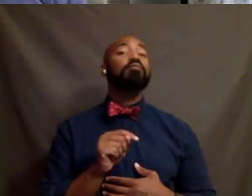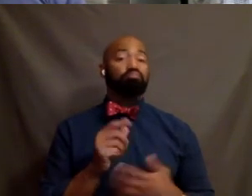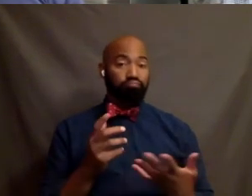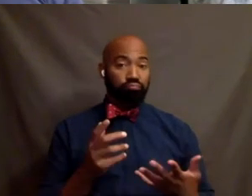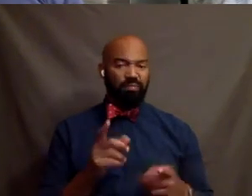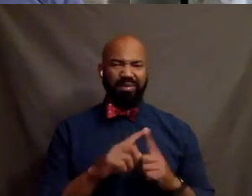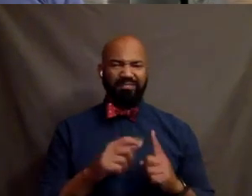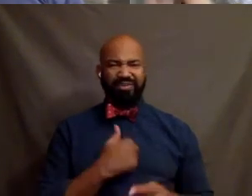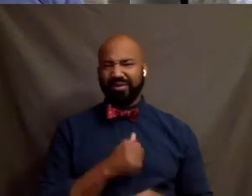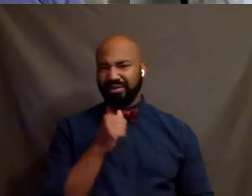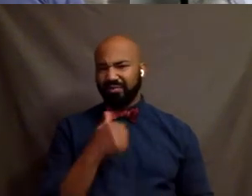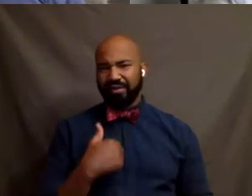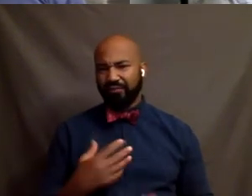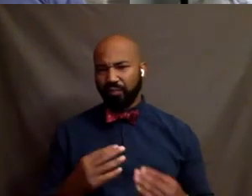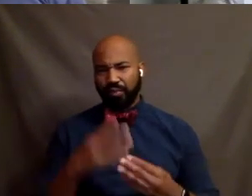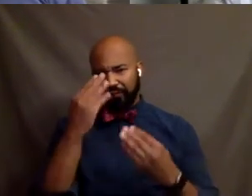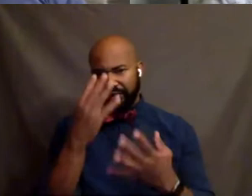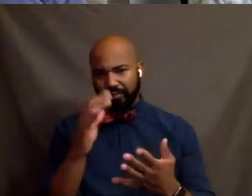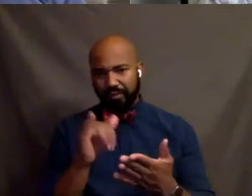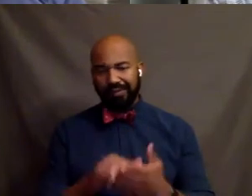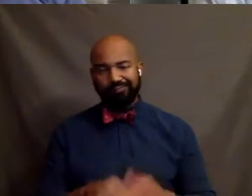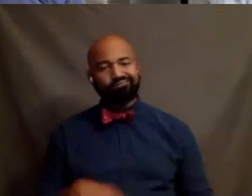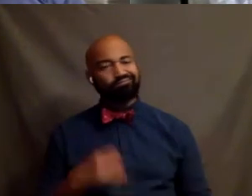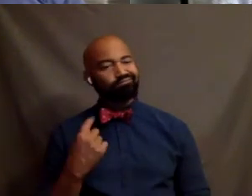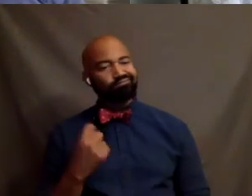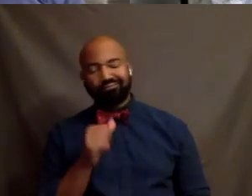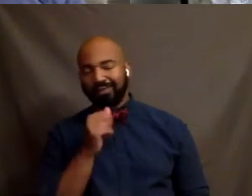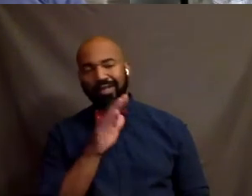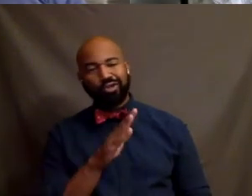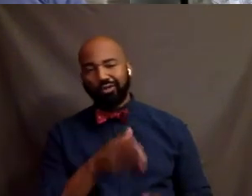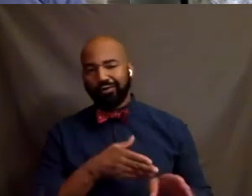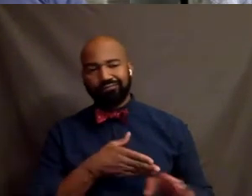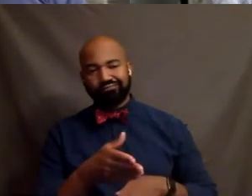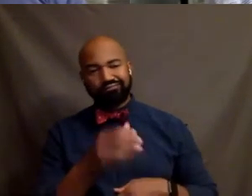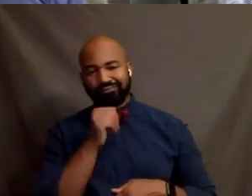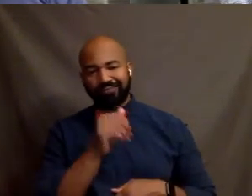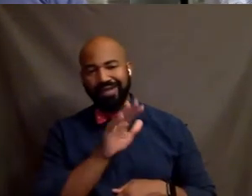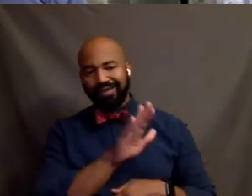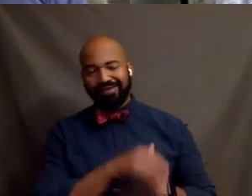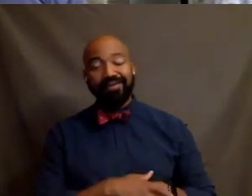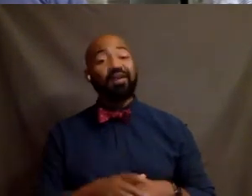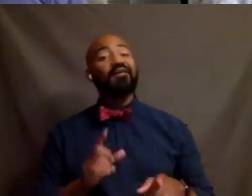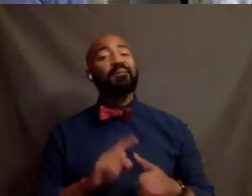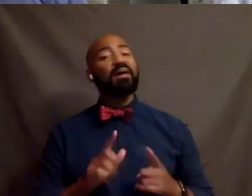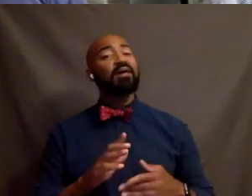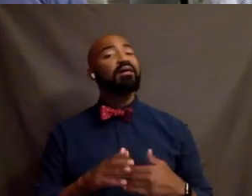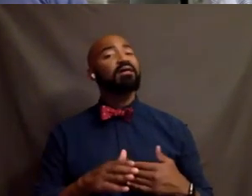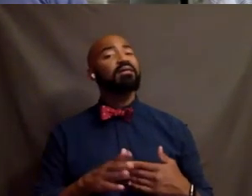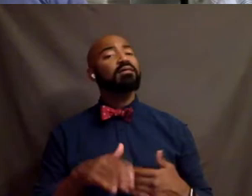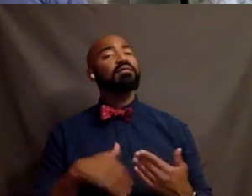And those are- Yeah, that's not your wheelhouse. You've talked a little bit about this next question, but what are some of the benefits of,